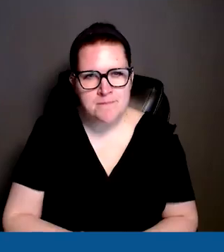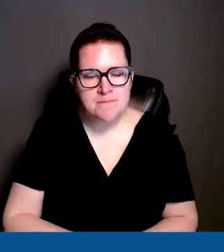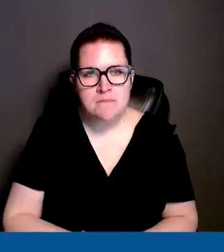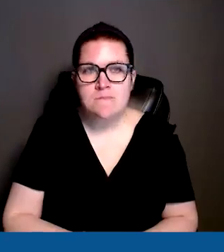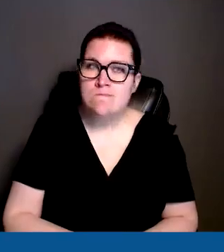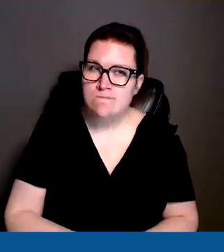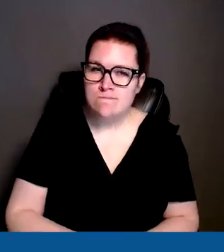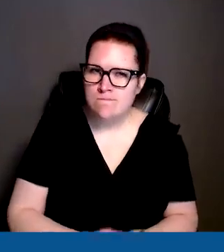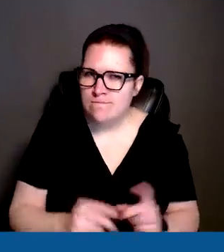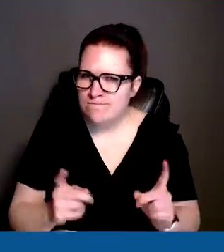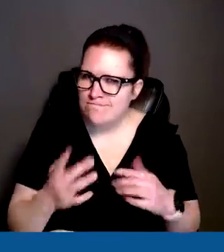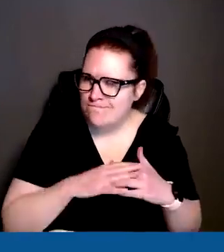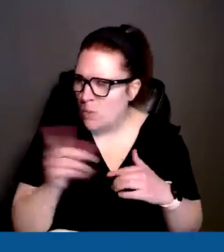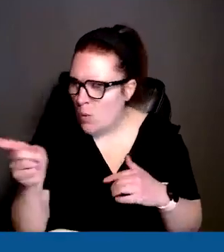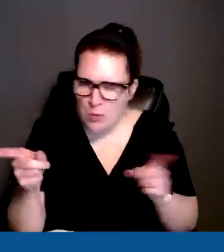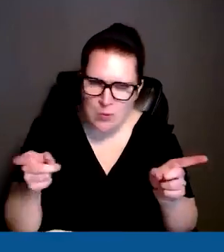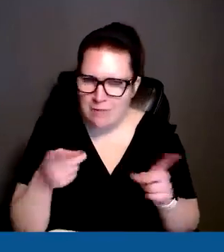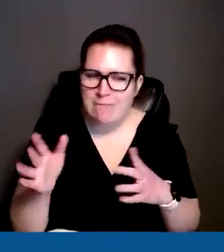[Kelly Cronin]: I think [Jennifer Johnson]: Go ahead, Kelly